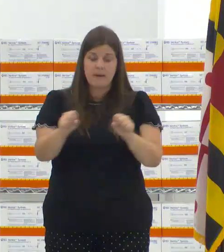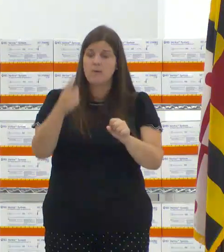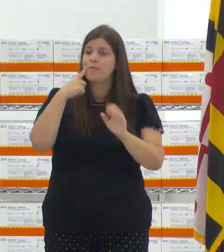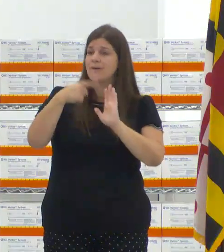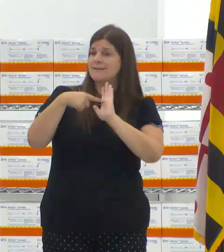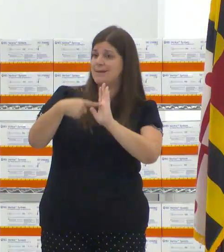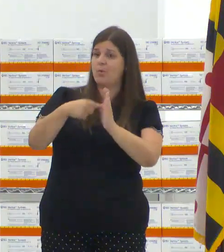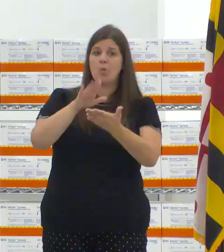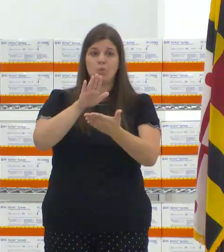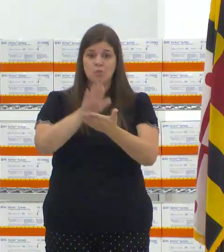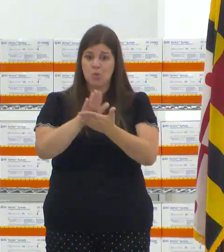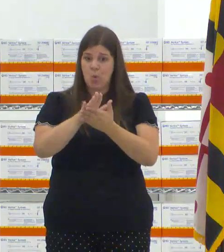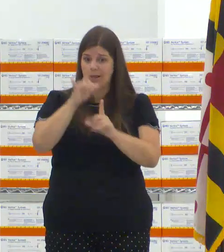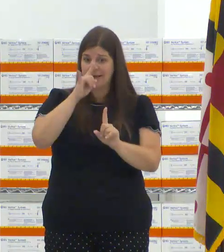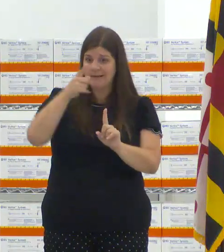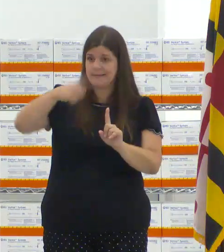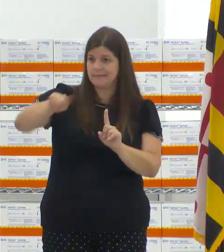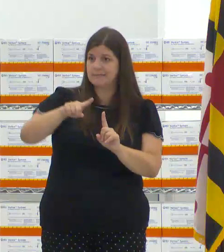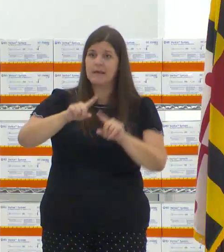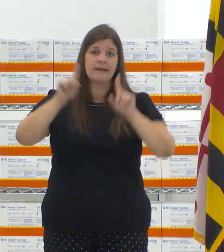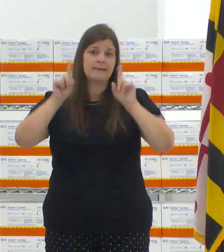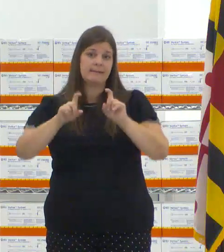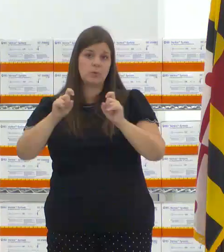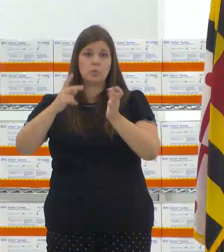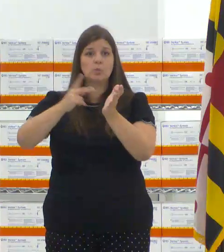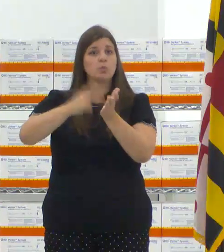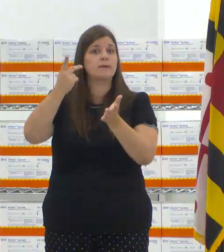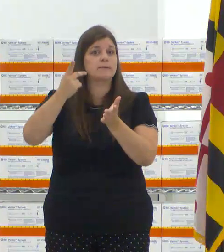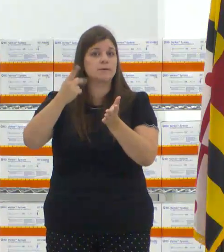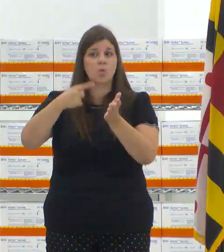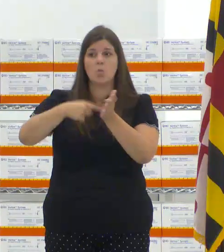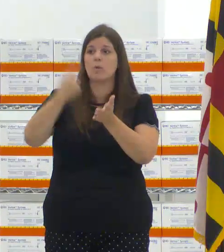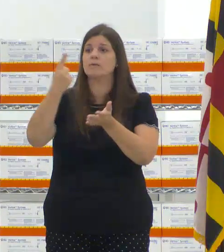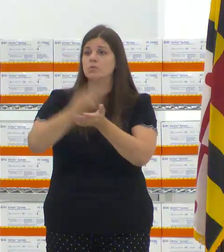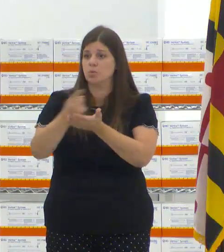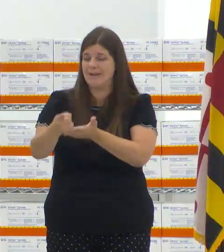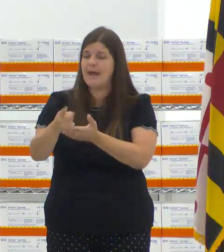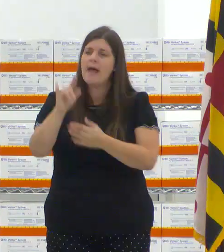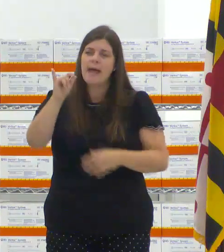In certain areas where community transmission is higher, regular screening testing on